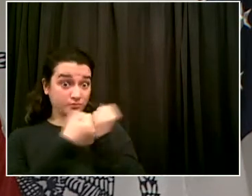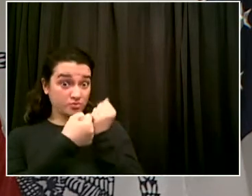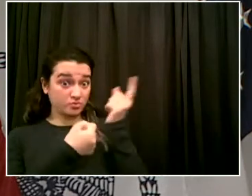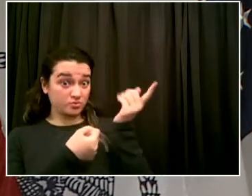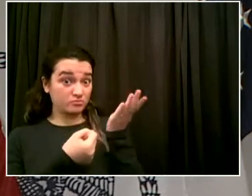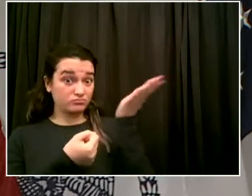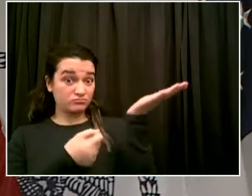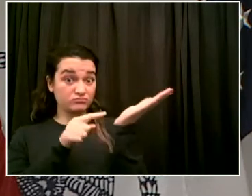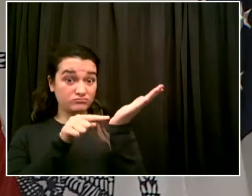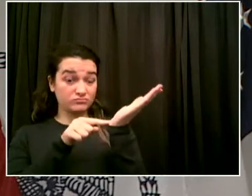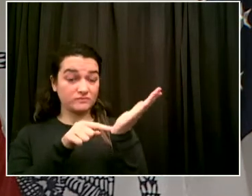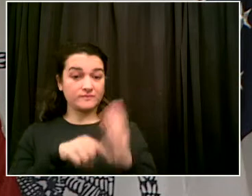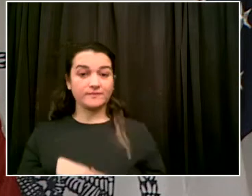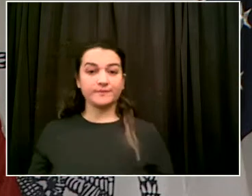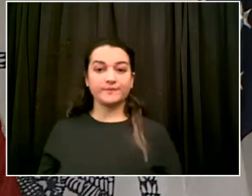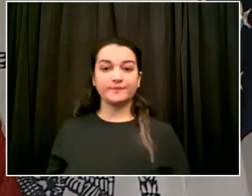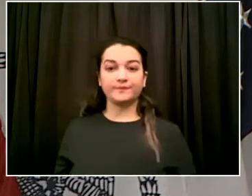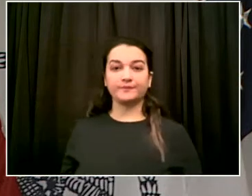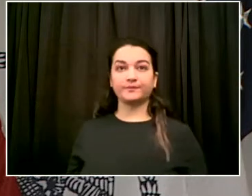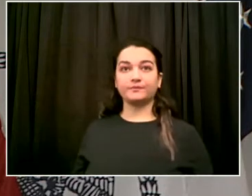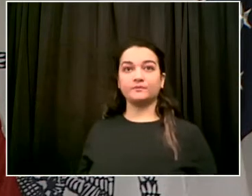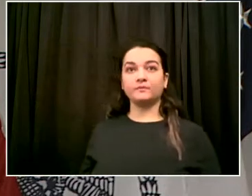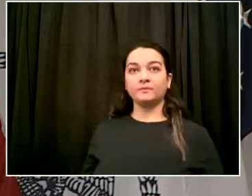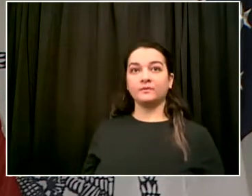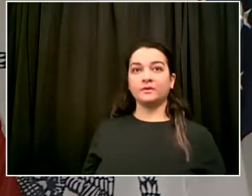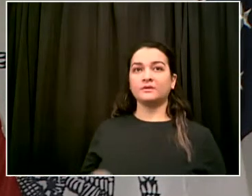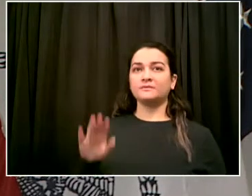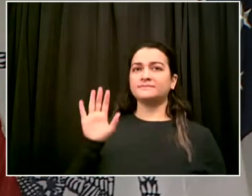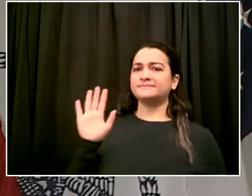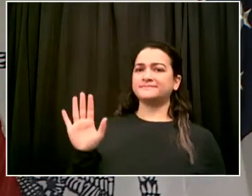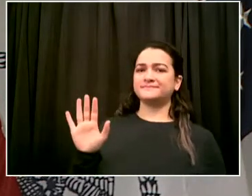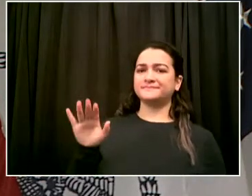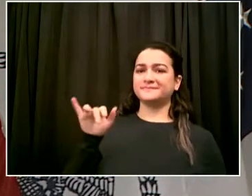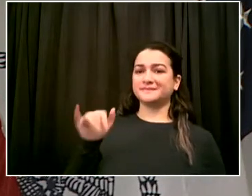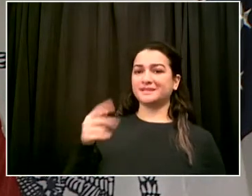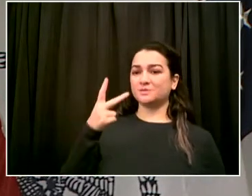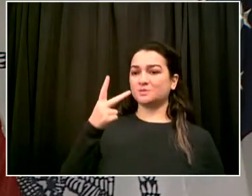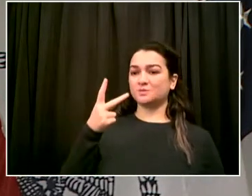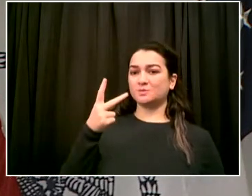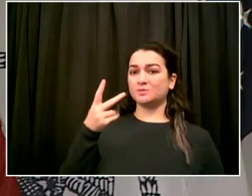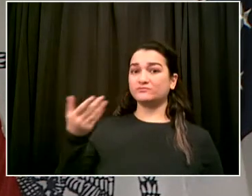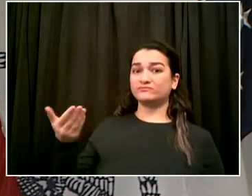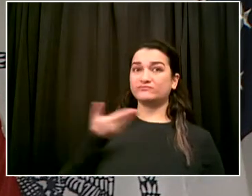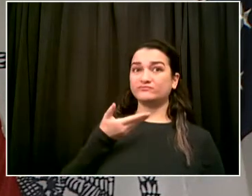YOU FOR ASKING IT. FIRST OF ALL, CARRIED INTEREST